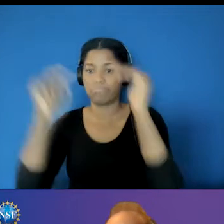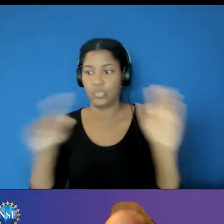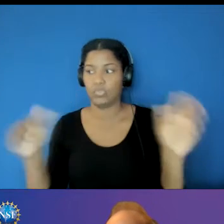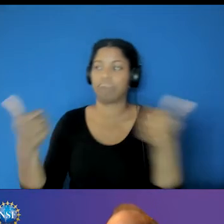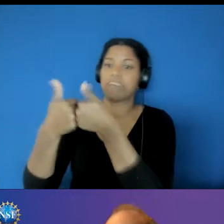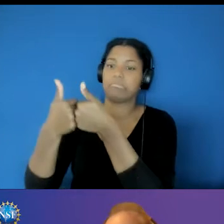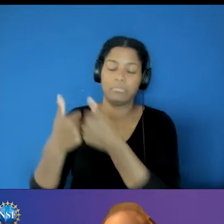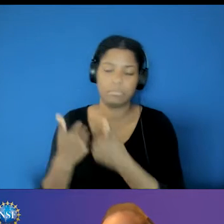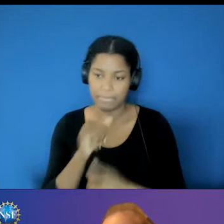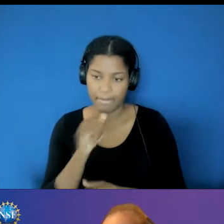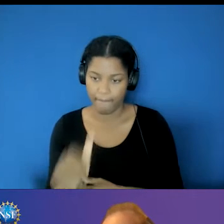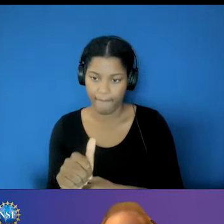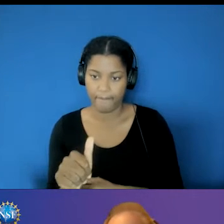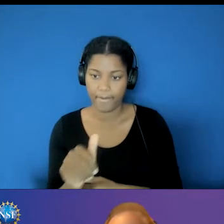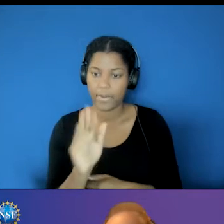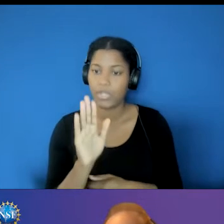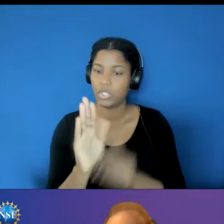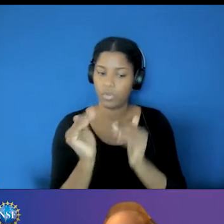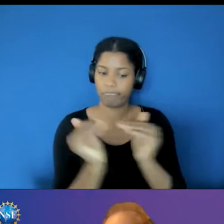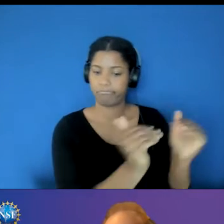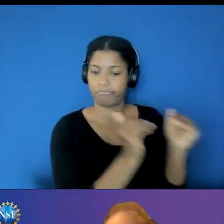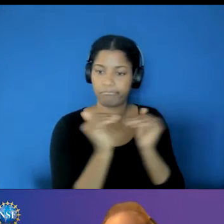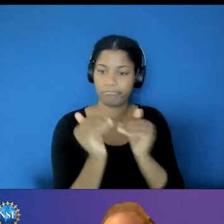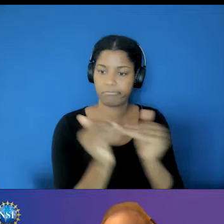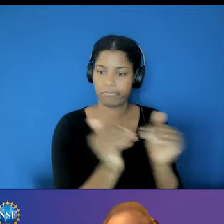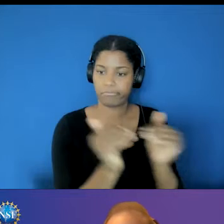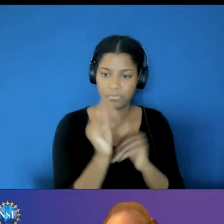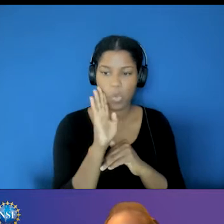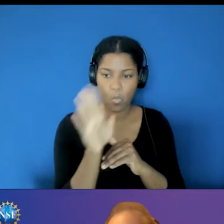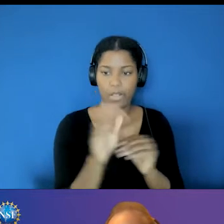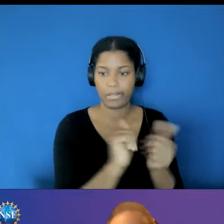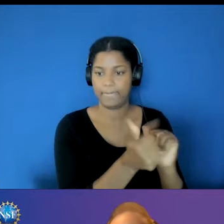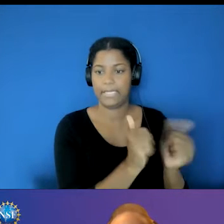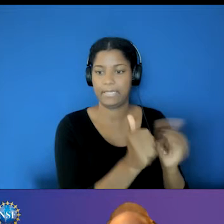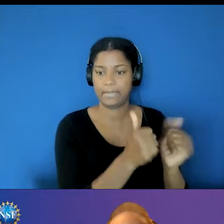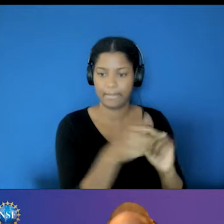at a non-PhD granting institution as defined by the MRI program. So,